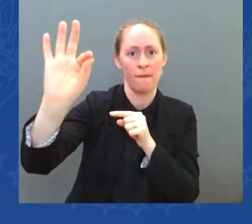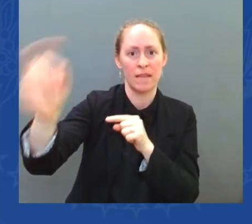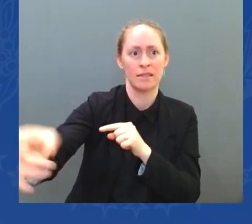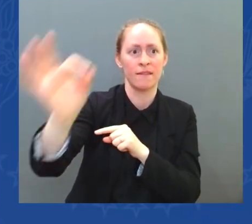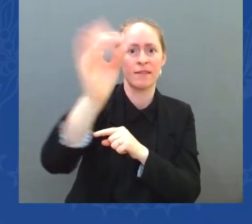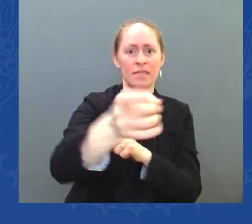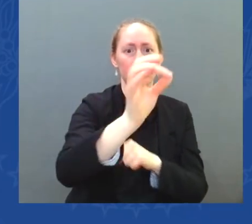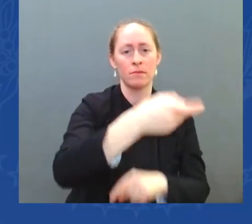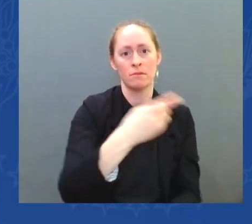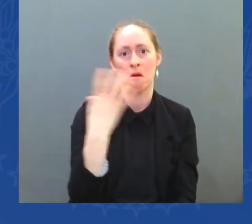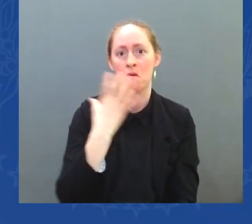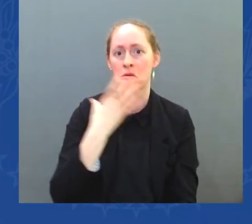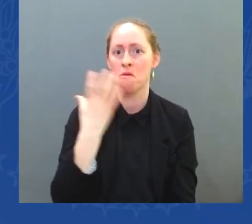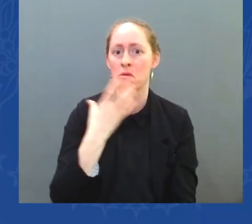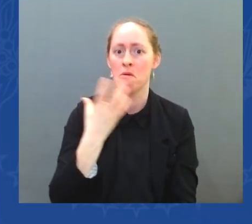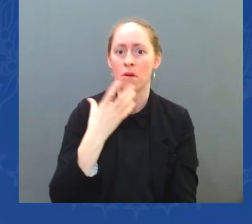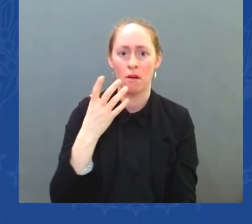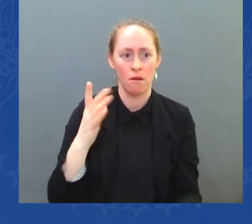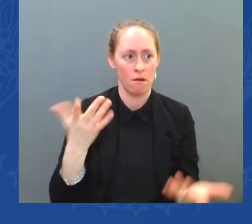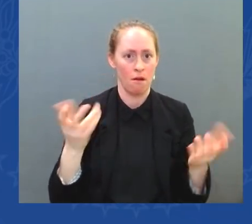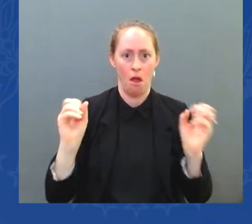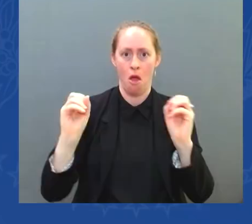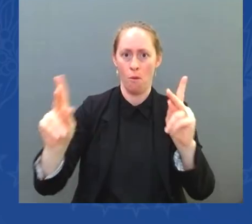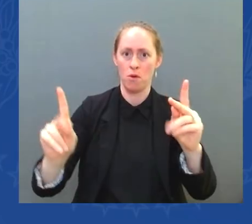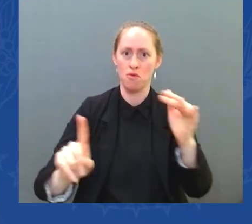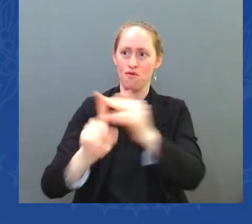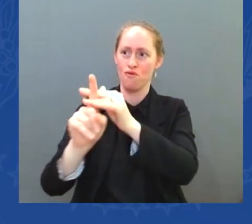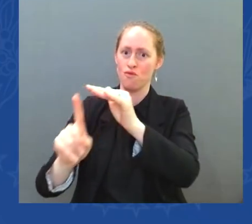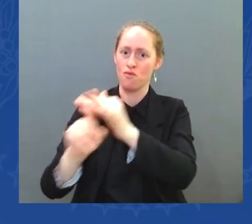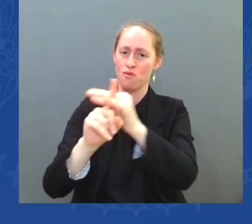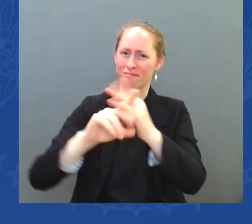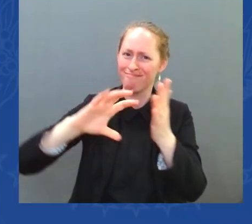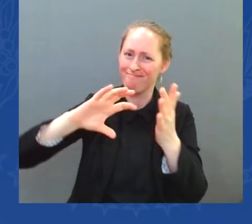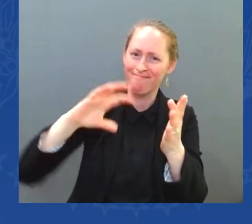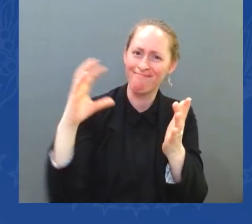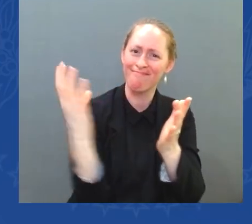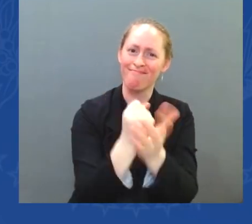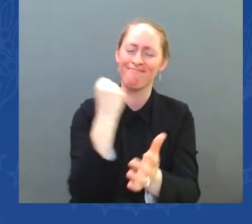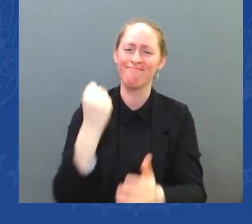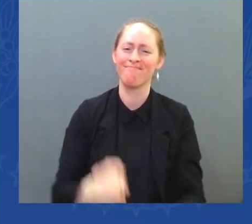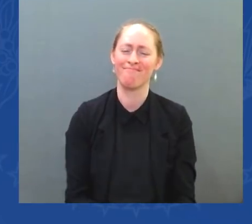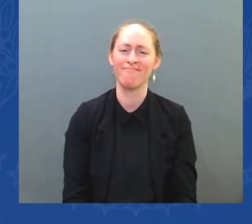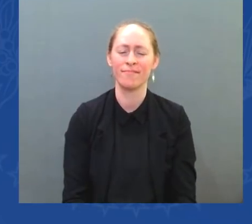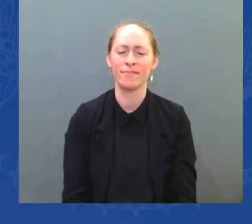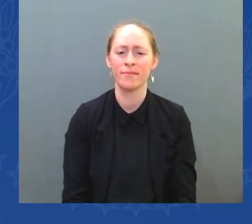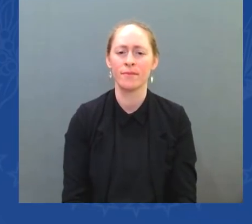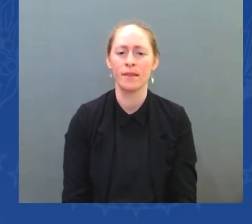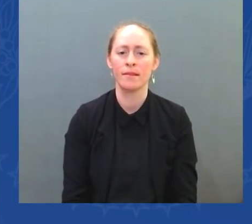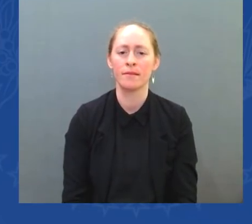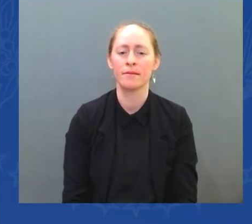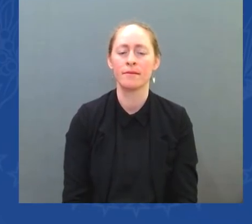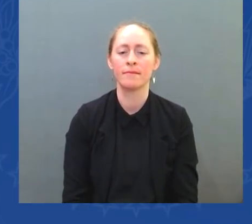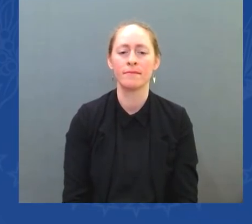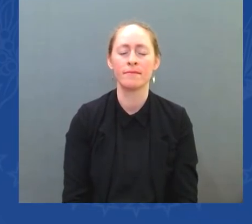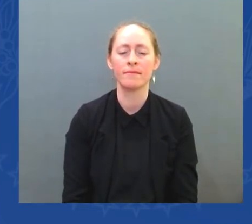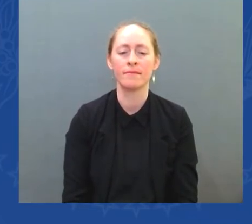and now you've got infrastructure -- infrastructure decade. Ten years. Ten years.